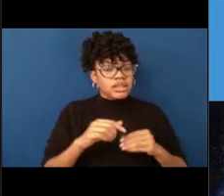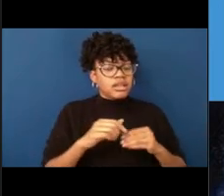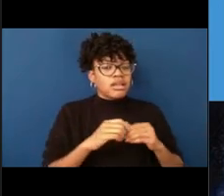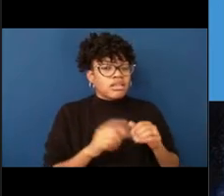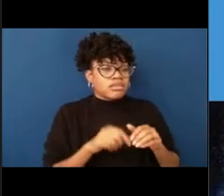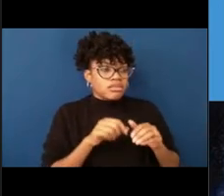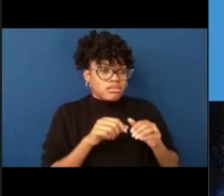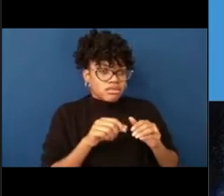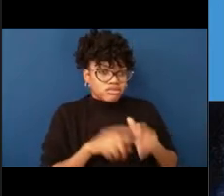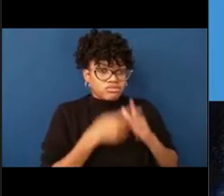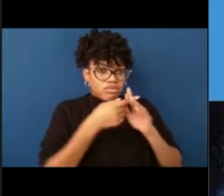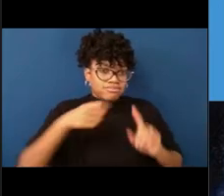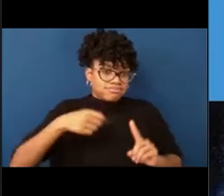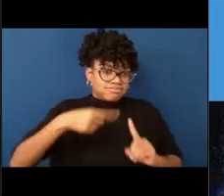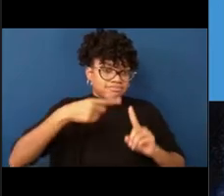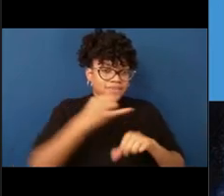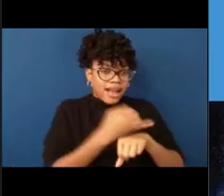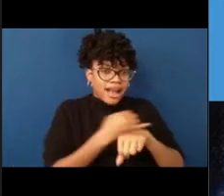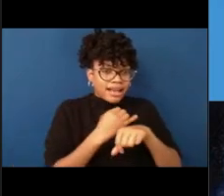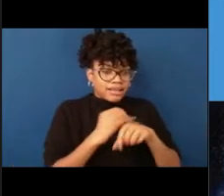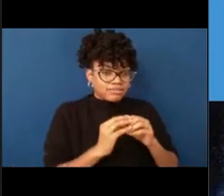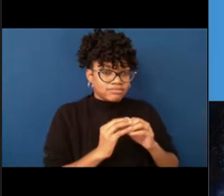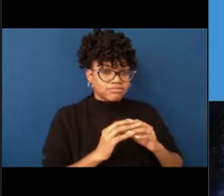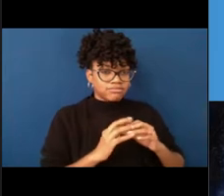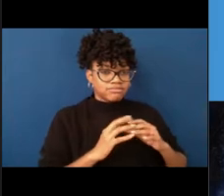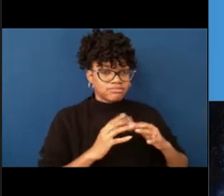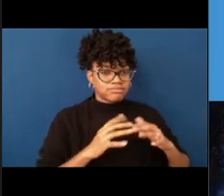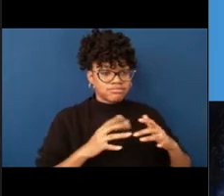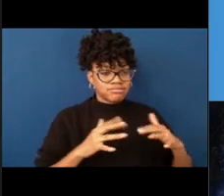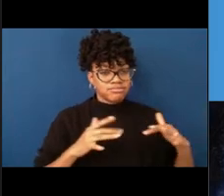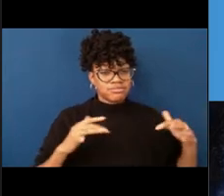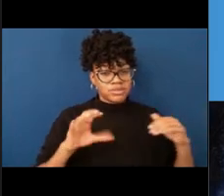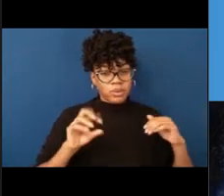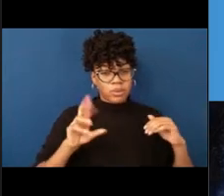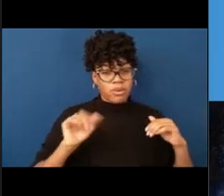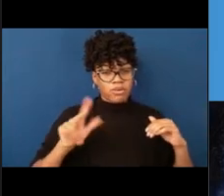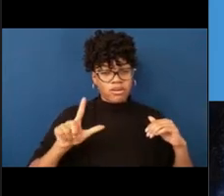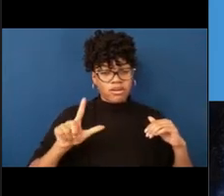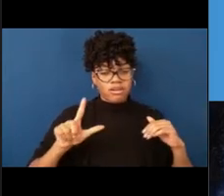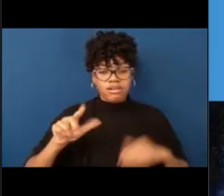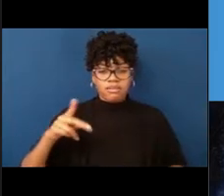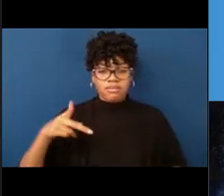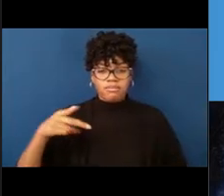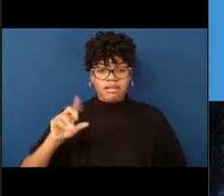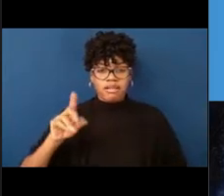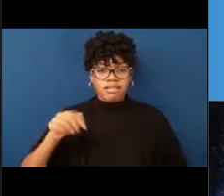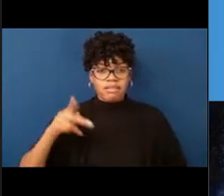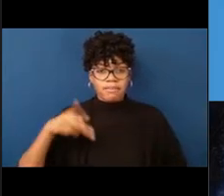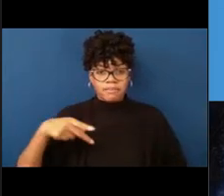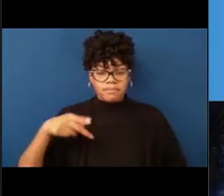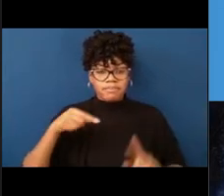And it's our most ancient ancestor to all living things, including us humans.